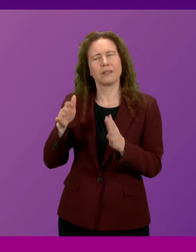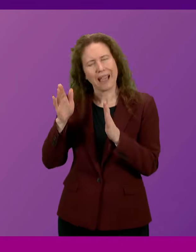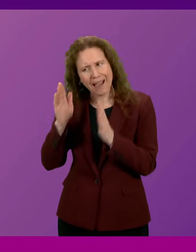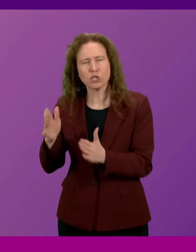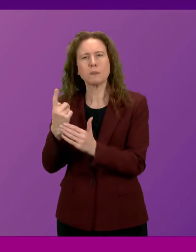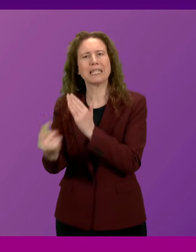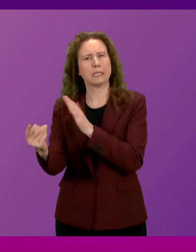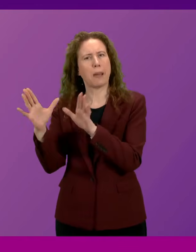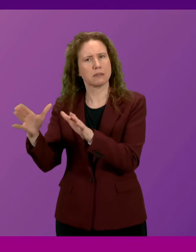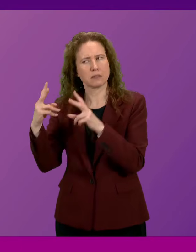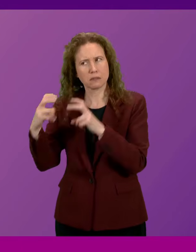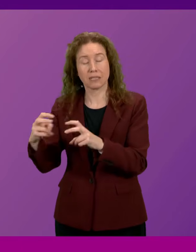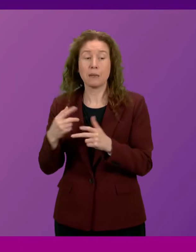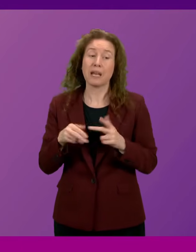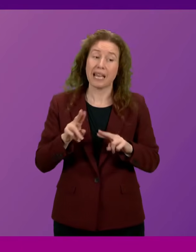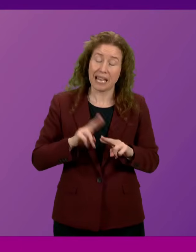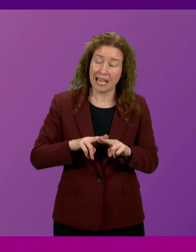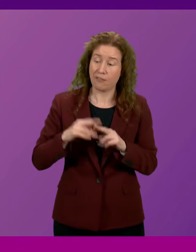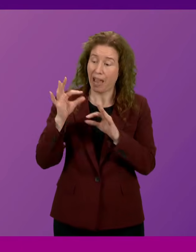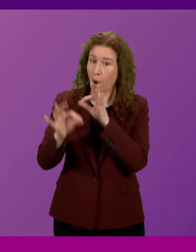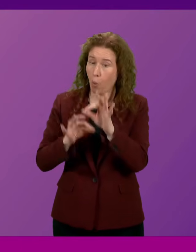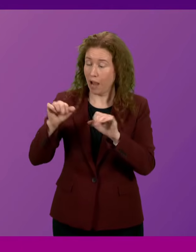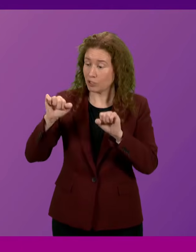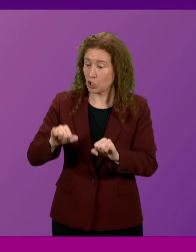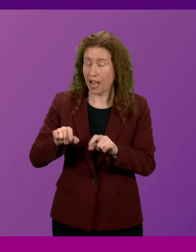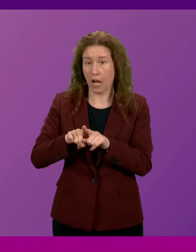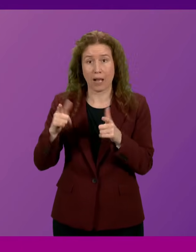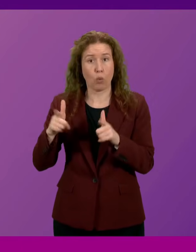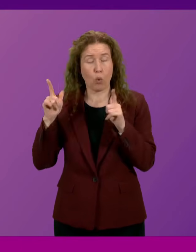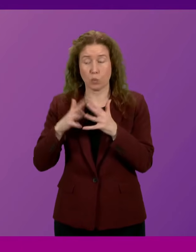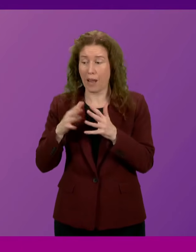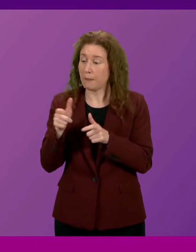Obviously, if an inquiry chair such as Lord Weir makes comments of that type, I have to take that